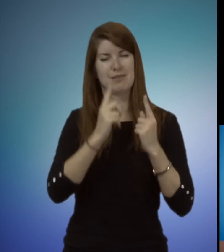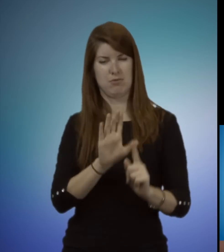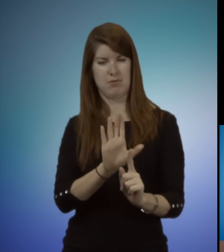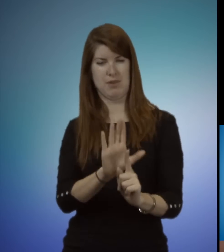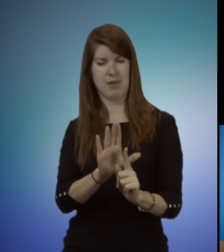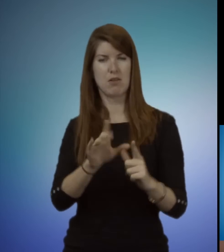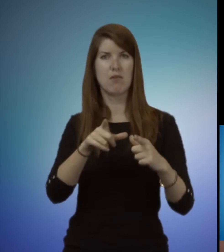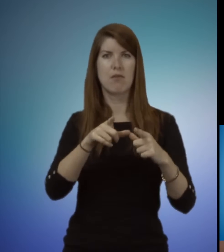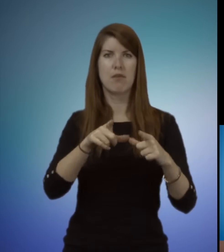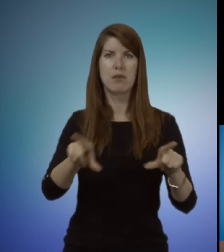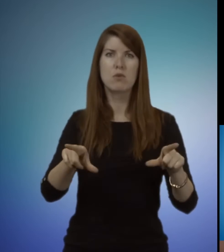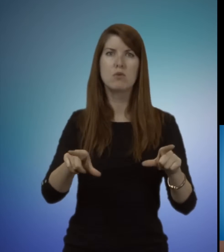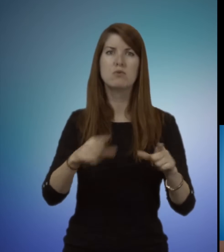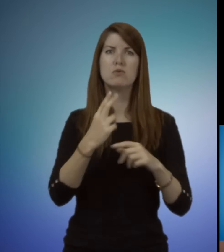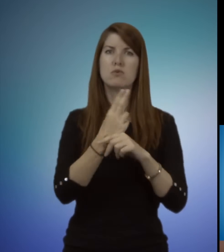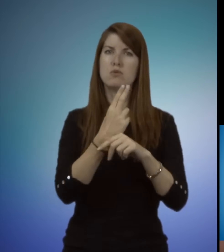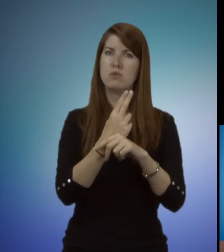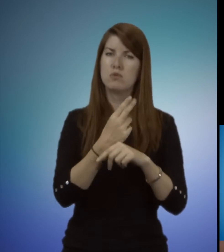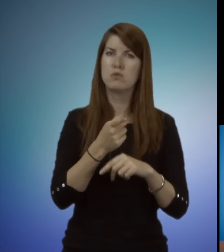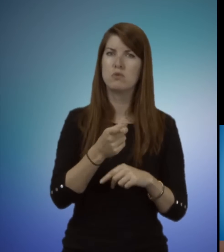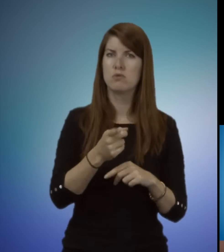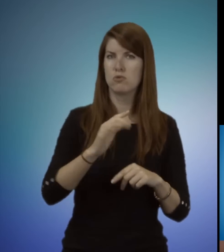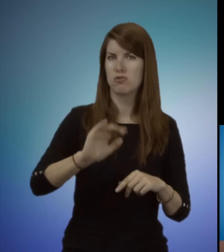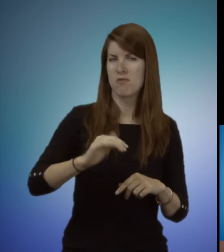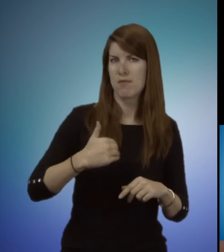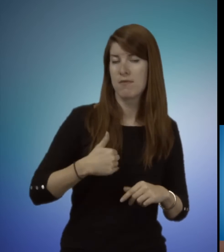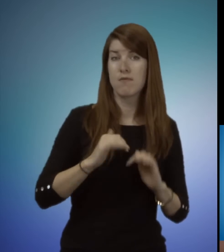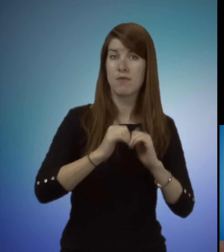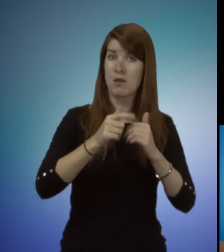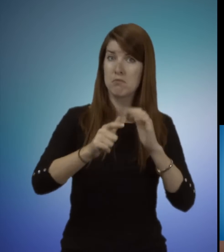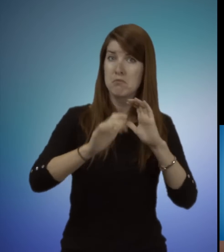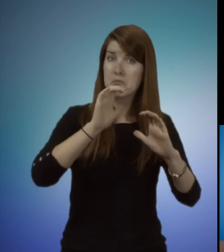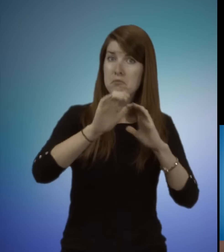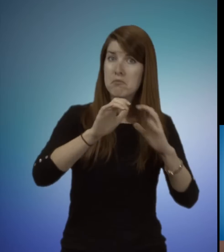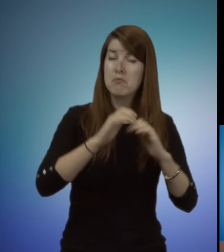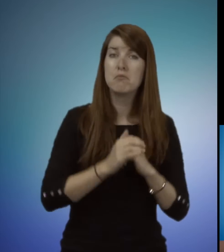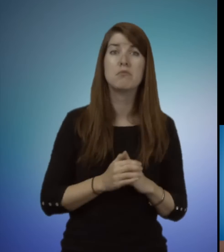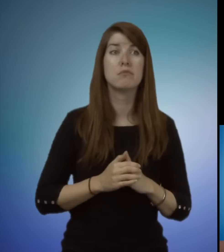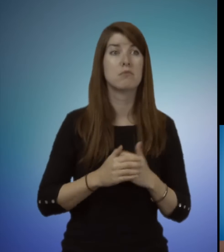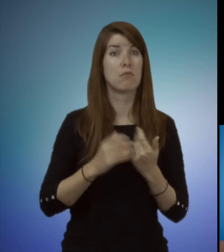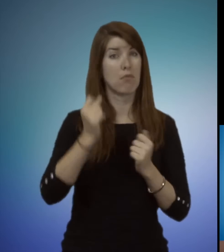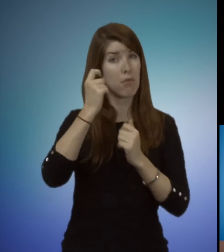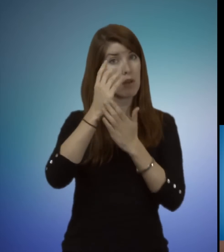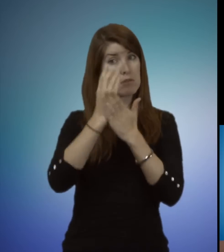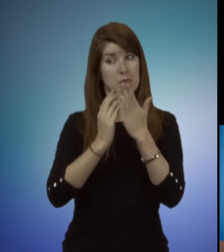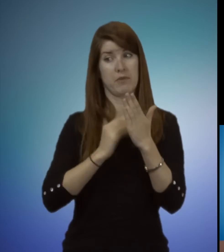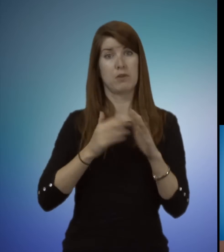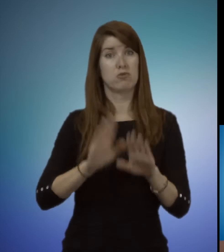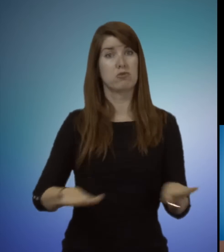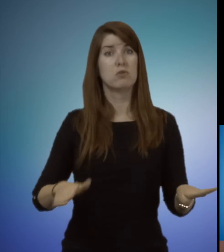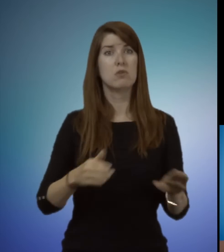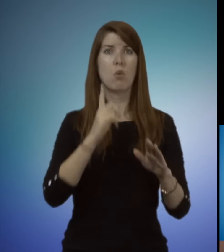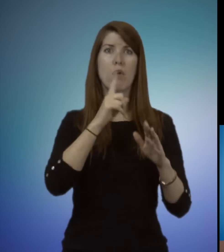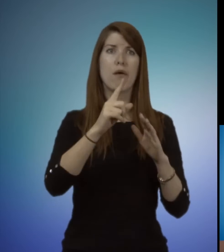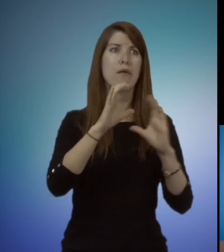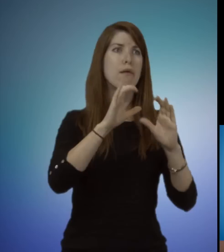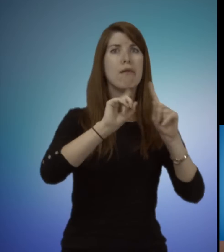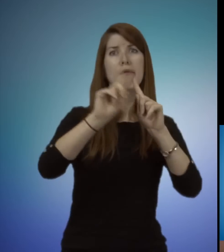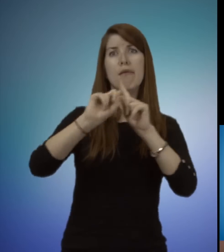that child's various language usages that they have, how they communicate because some of our children communicate in multiple ways.